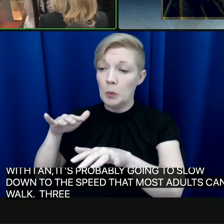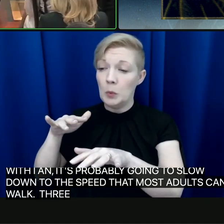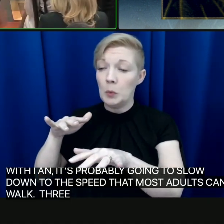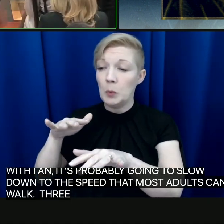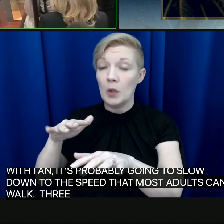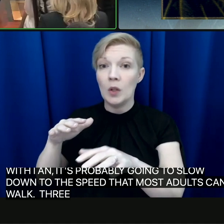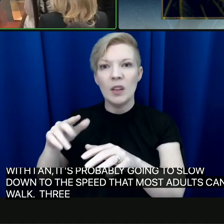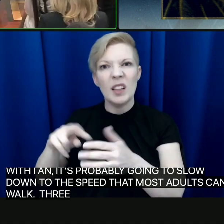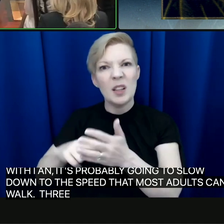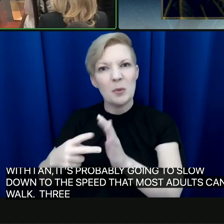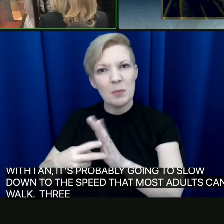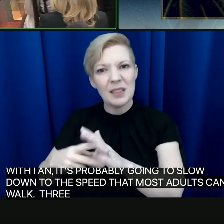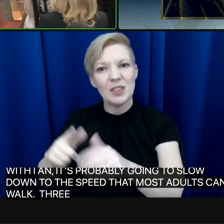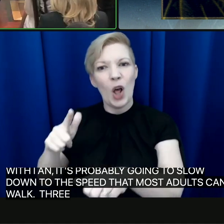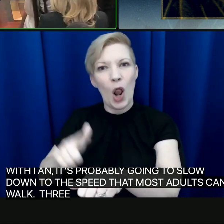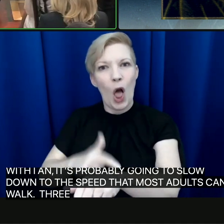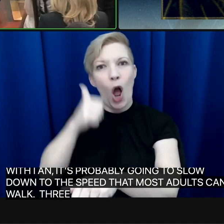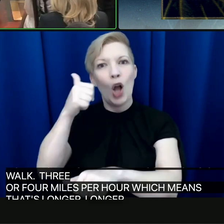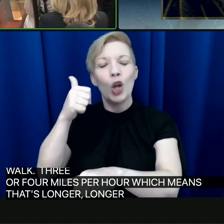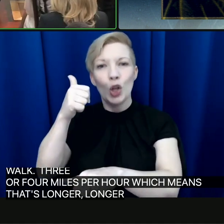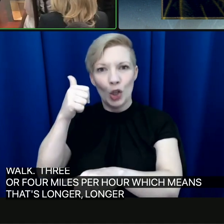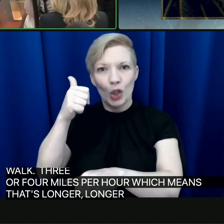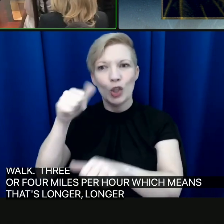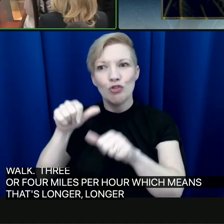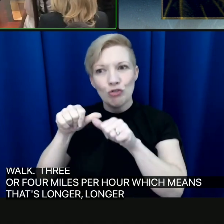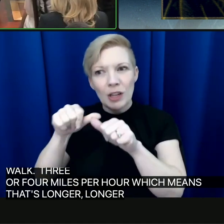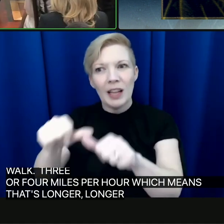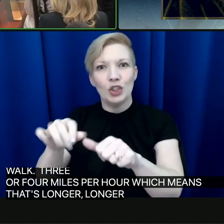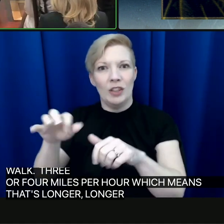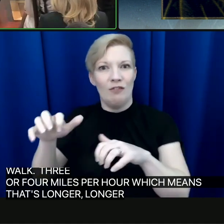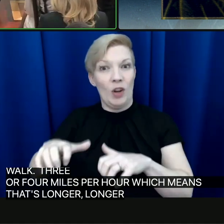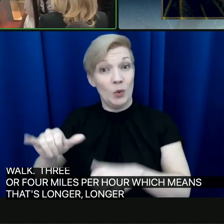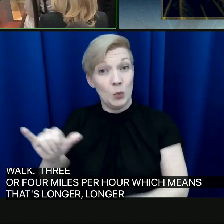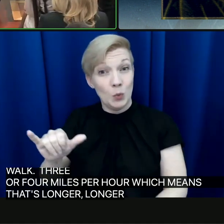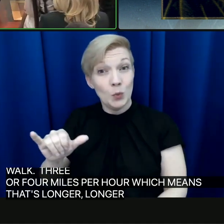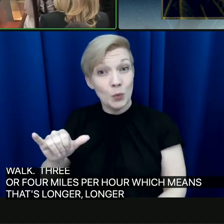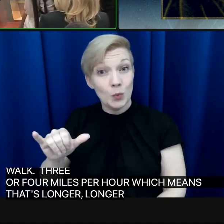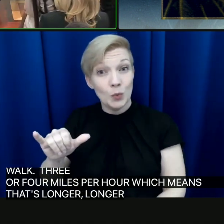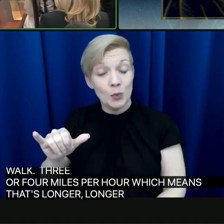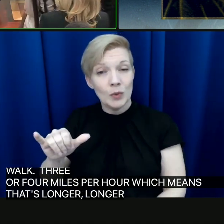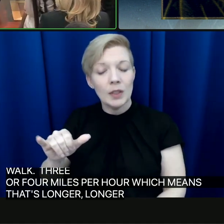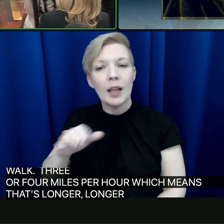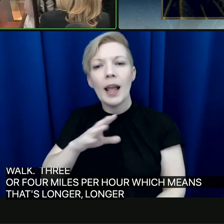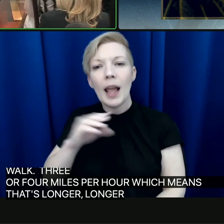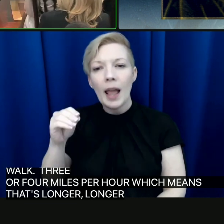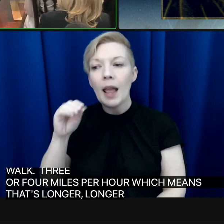to pummel those areas. And we're seeing these storms lasting longer, going north.